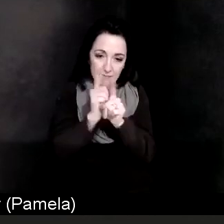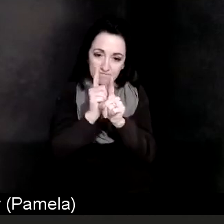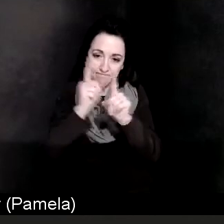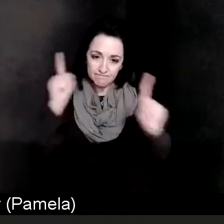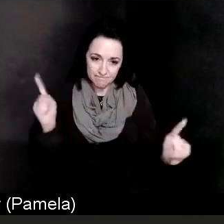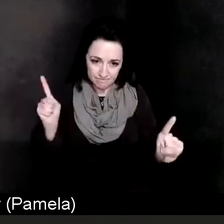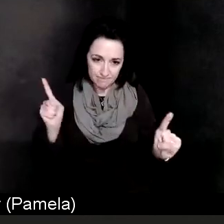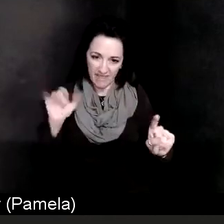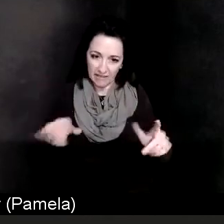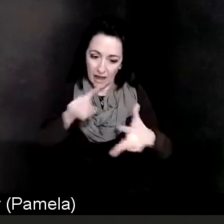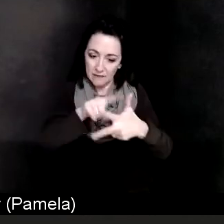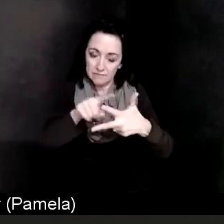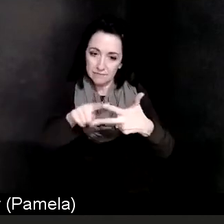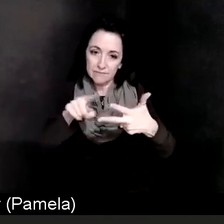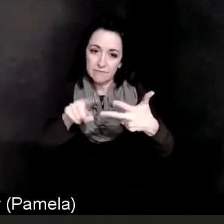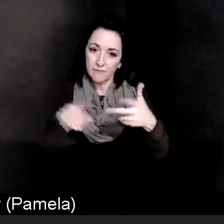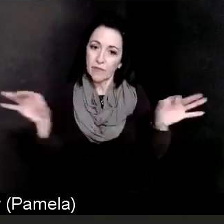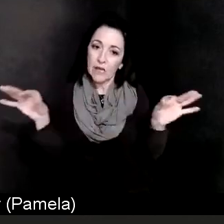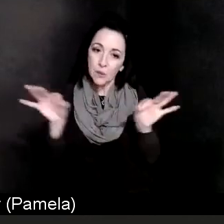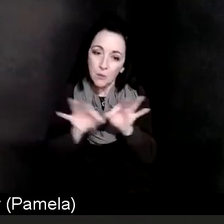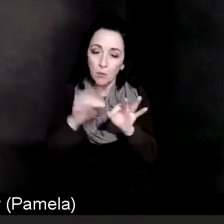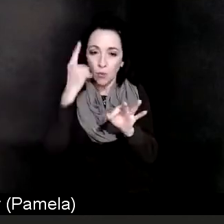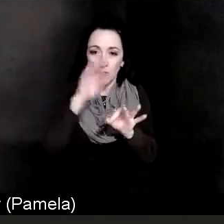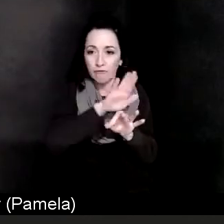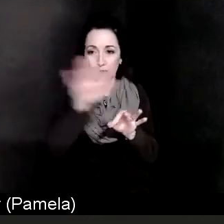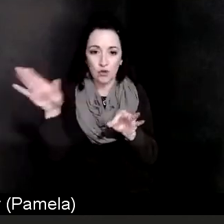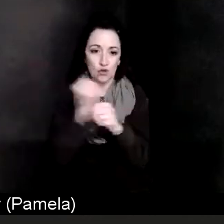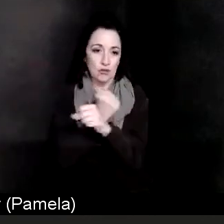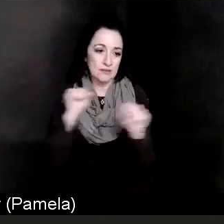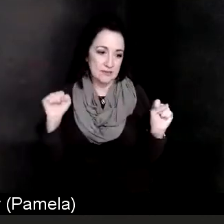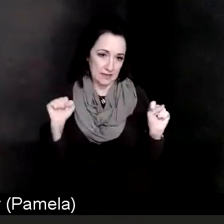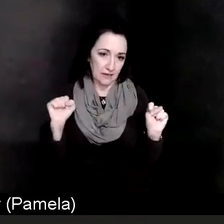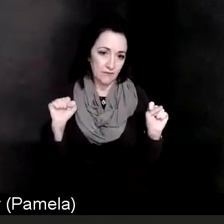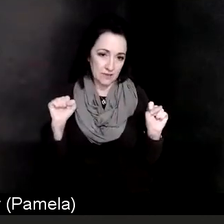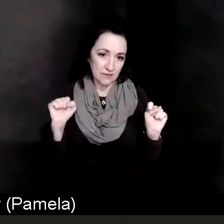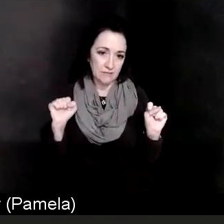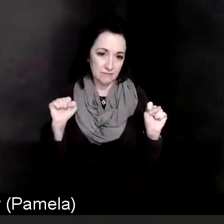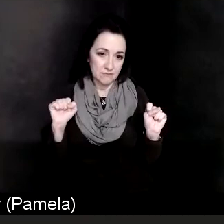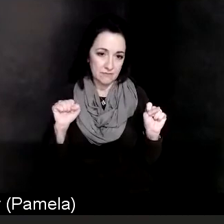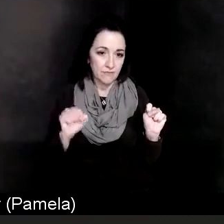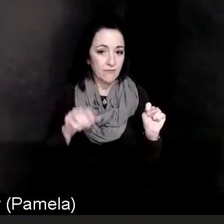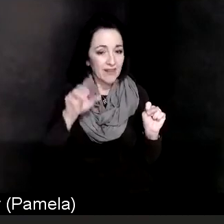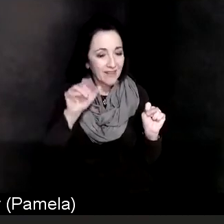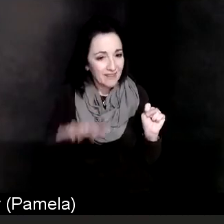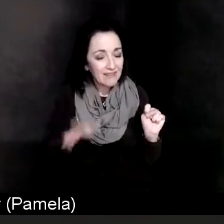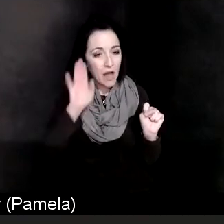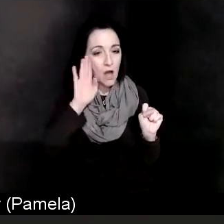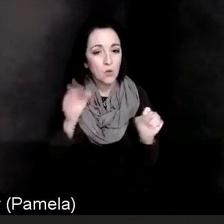Those three things will continue to save multiple multiple hospitalizations and multiple lives.